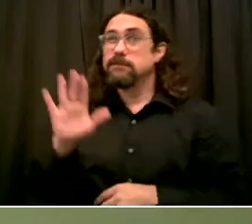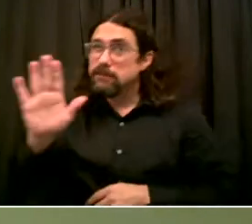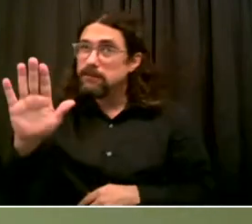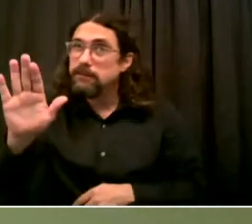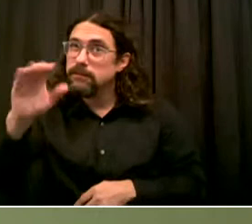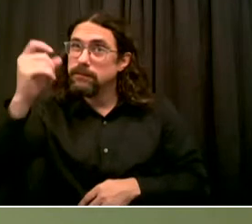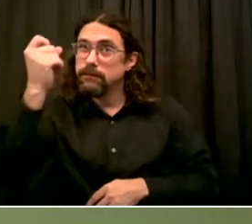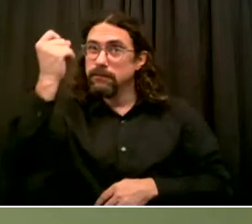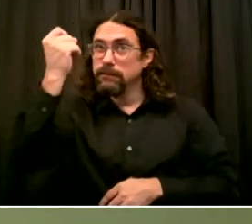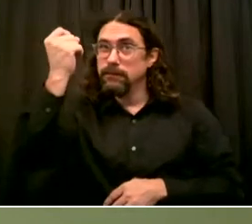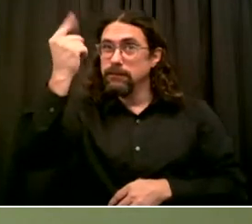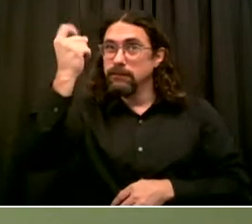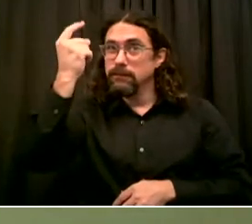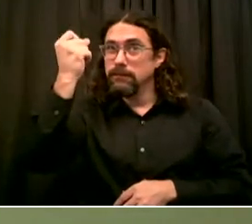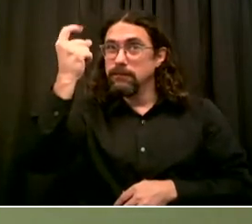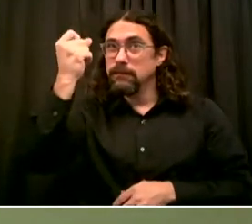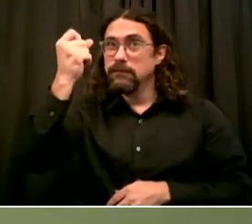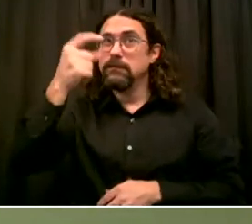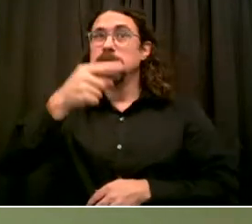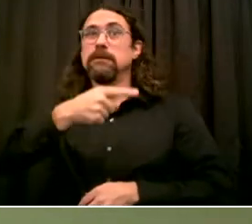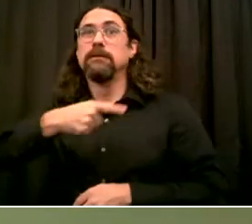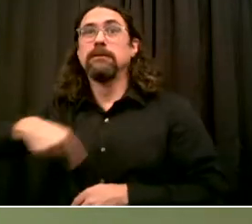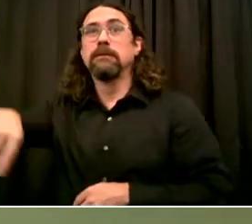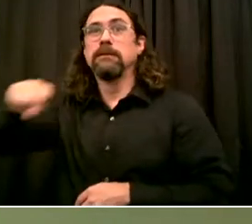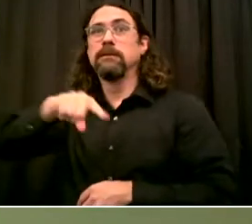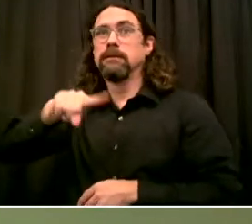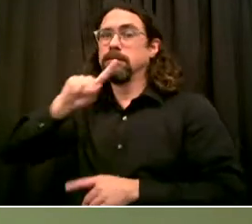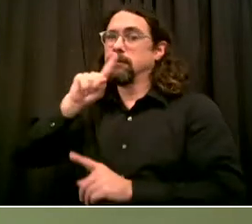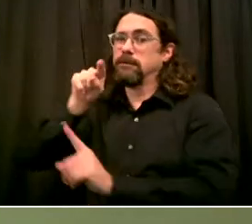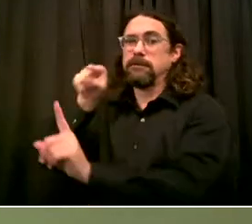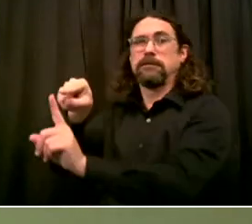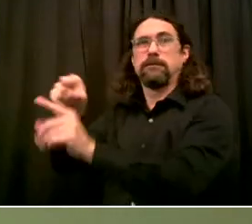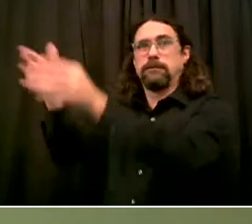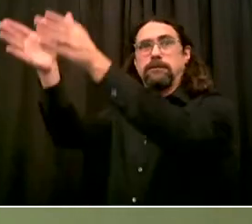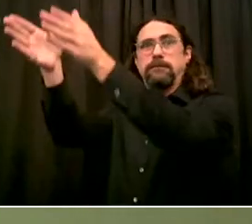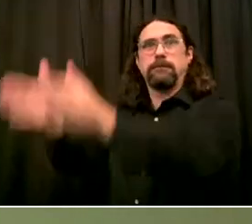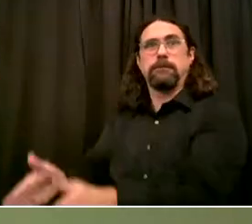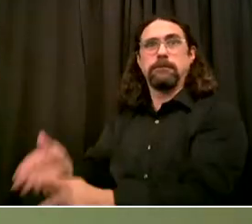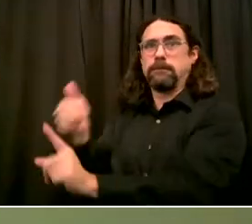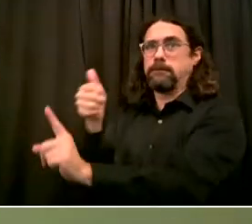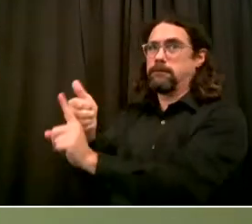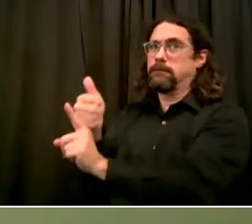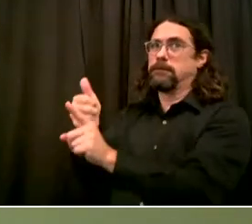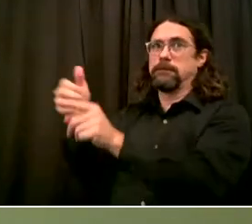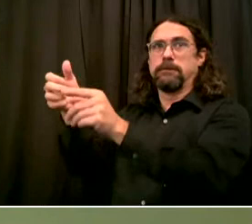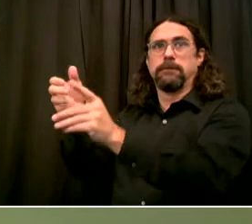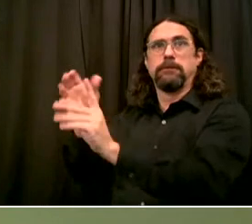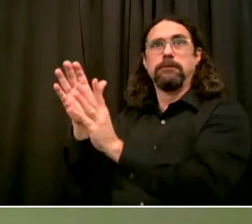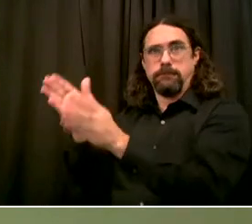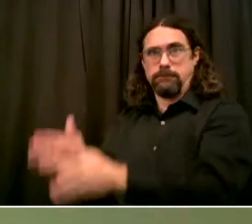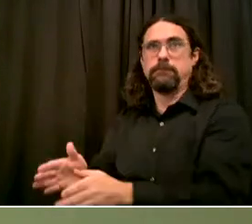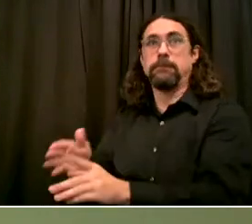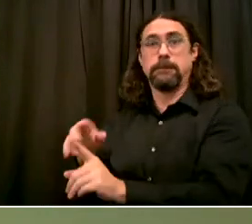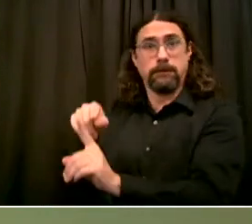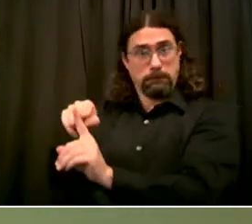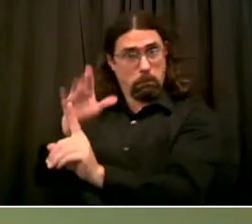IT THAT INVOLVE INDIVIDUAL MEASURES, TESTING AN TRACING AND THEN CCMMOUNITY RESTRICTION. BUT, OF COURSE,